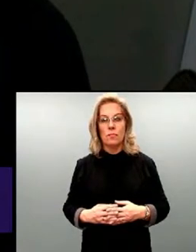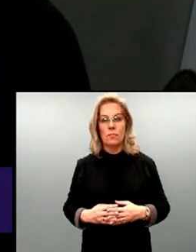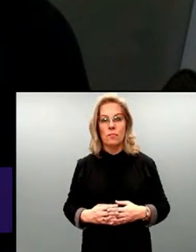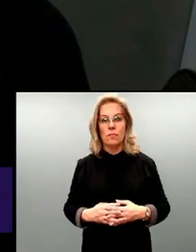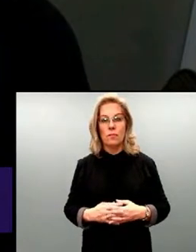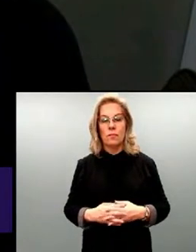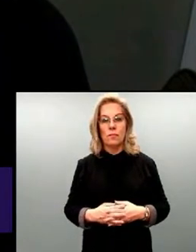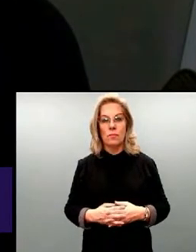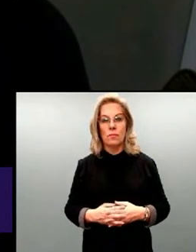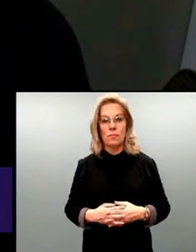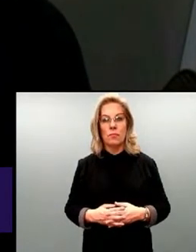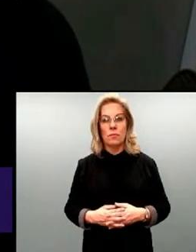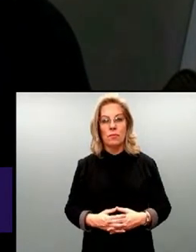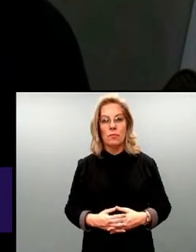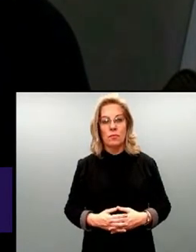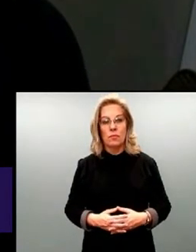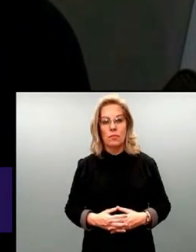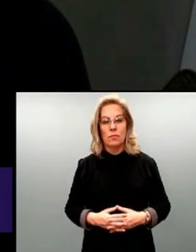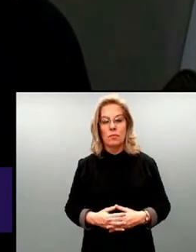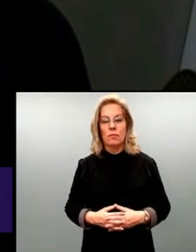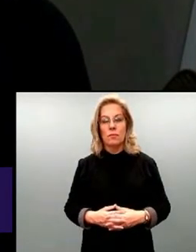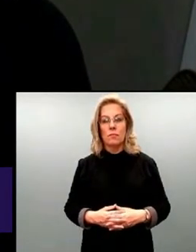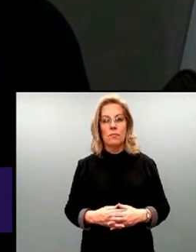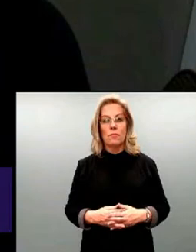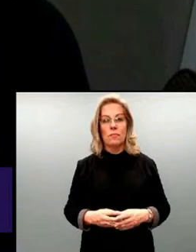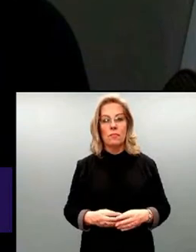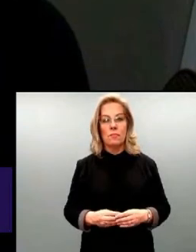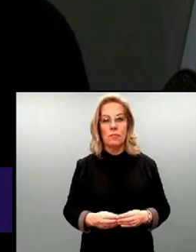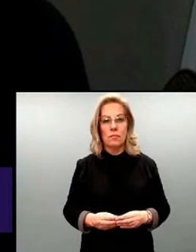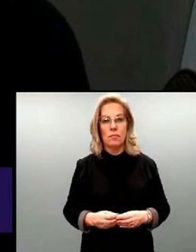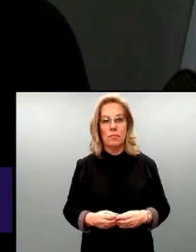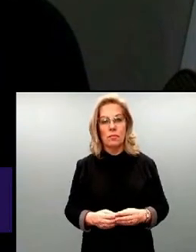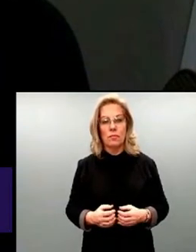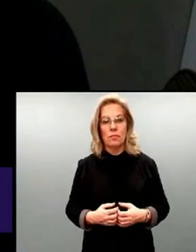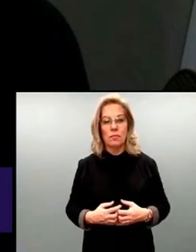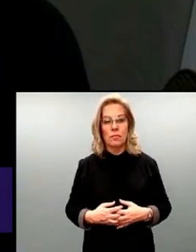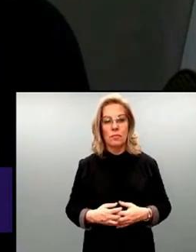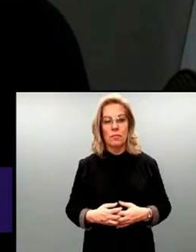very fatigued. And if there is also glare from the afternoon sun or flickering, it can